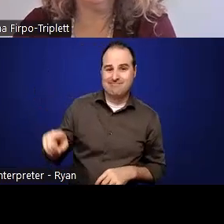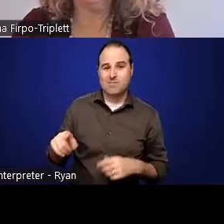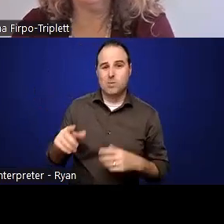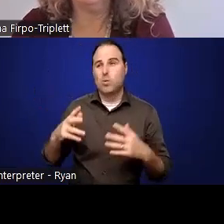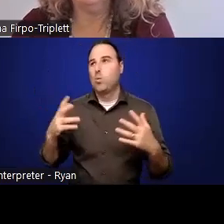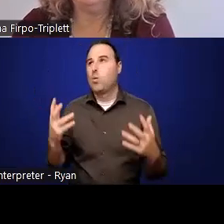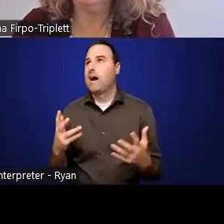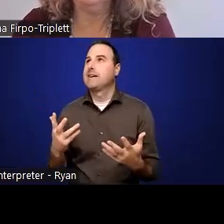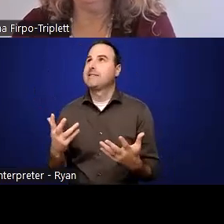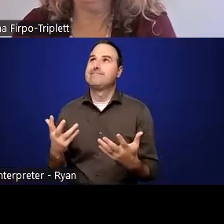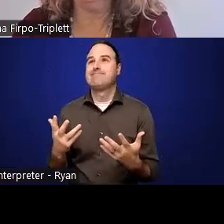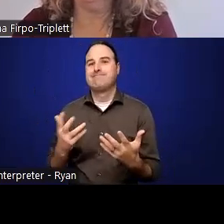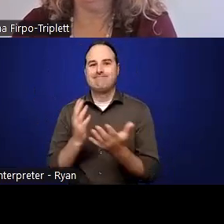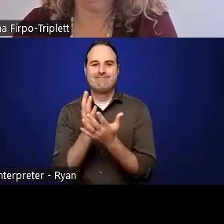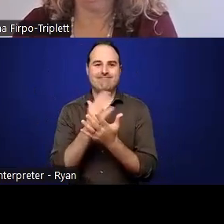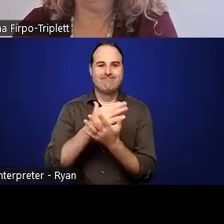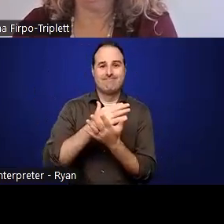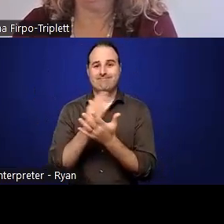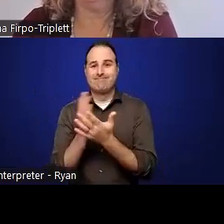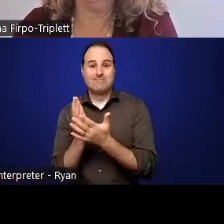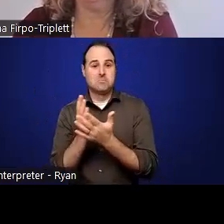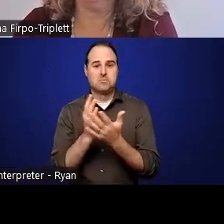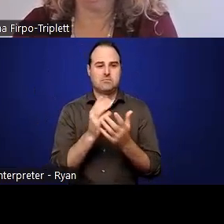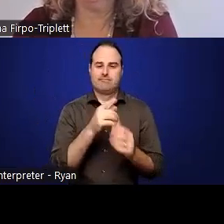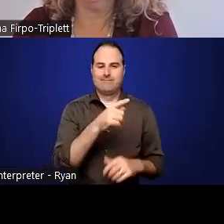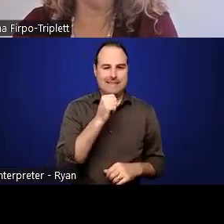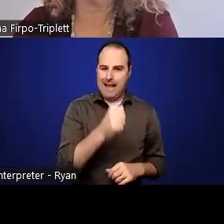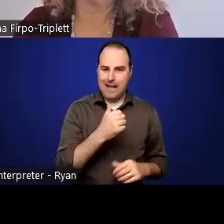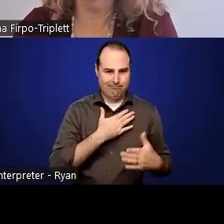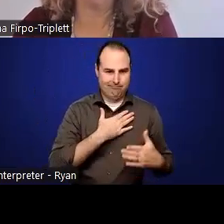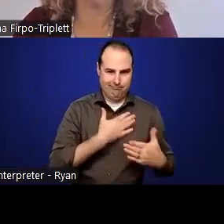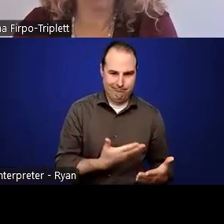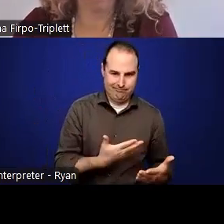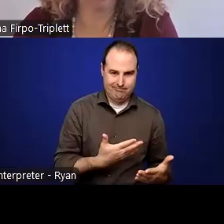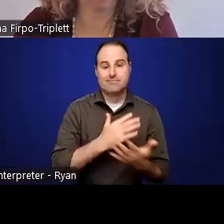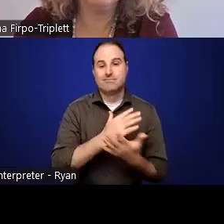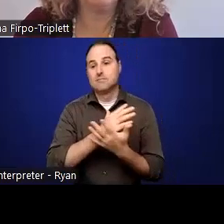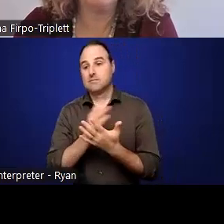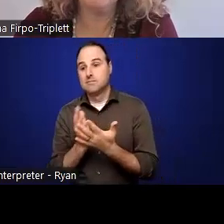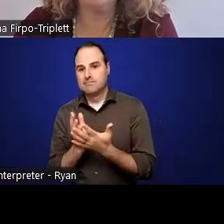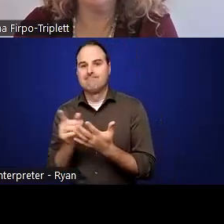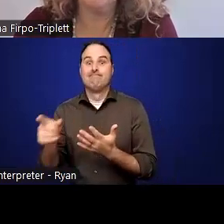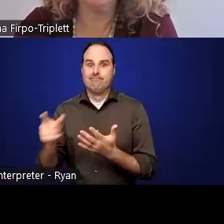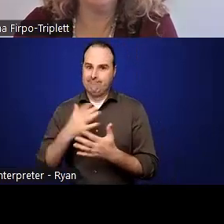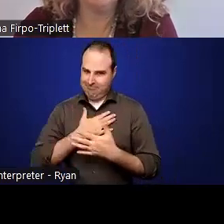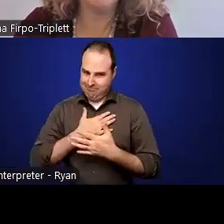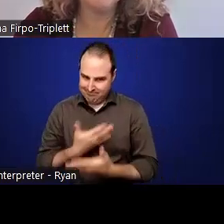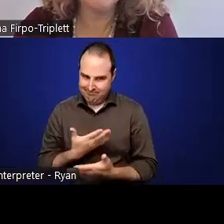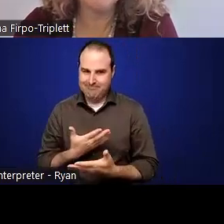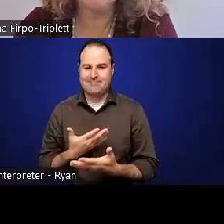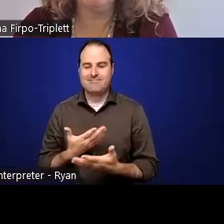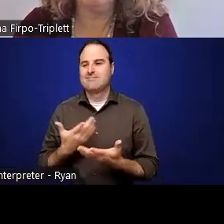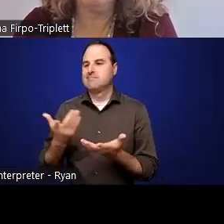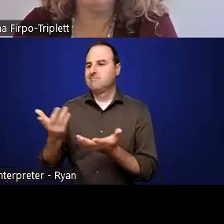ranging from not at all to completely in terms of executing that skill. And that is added as